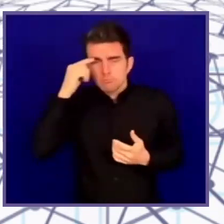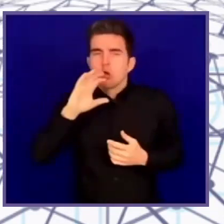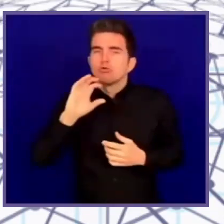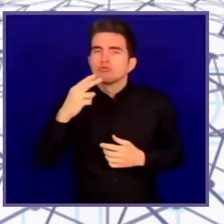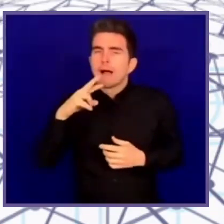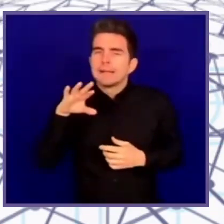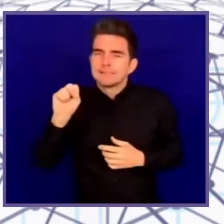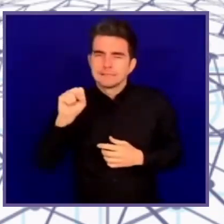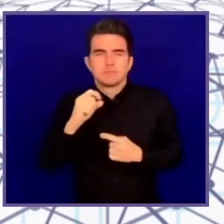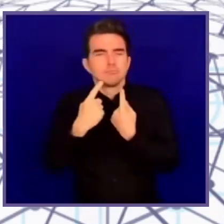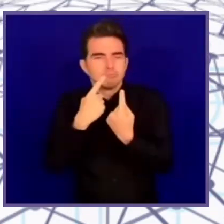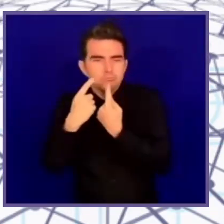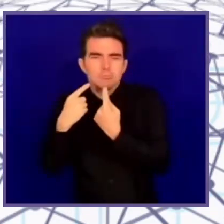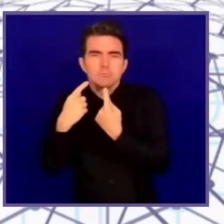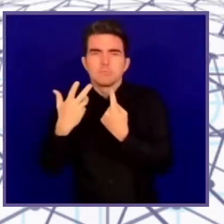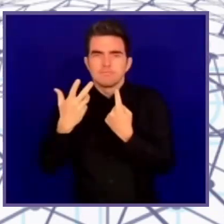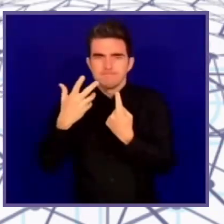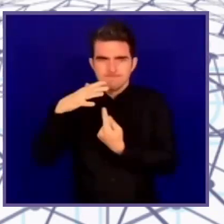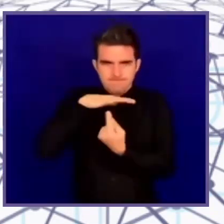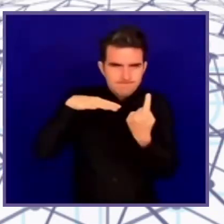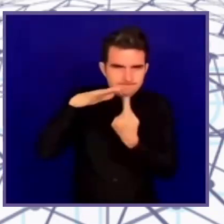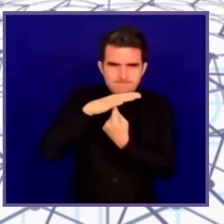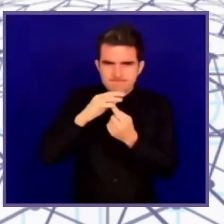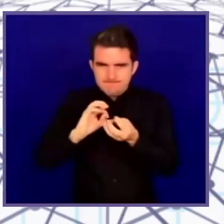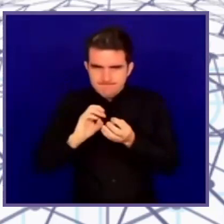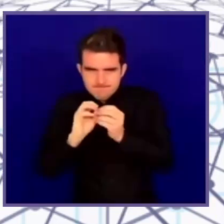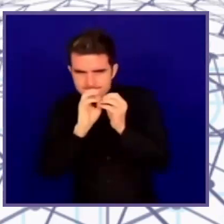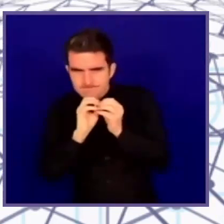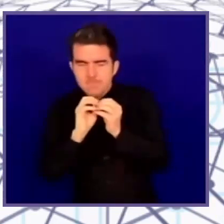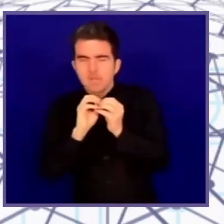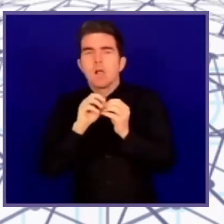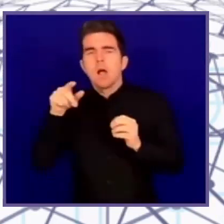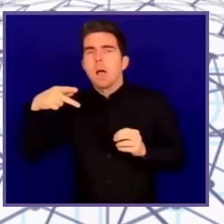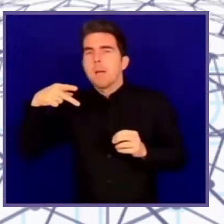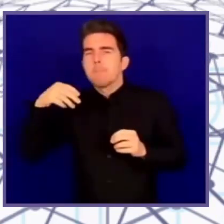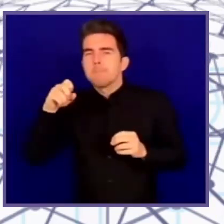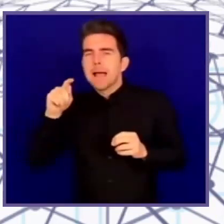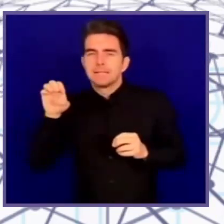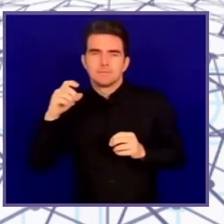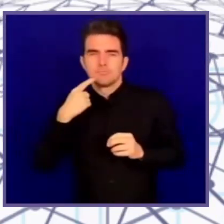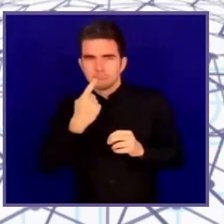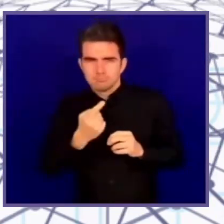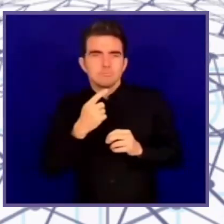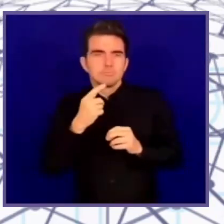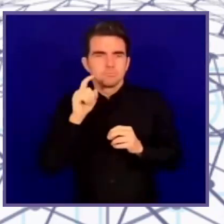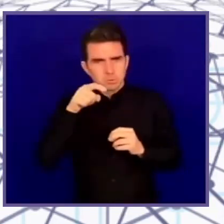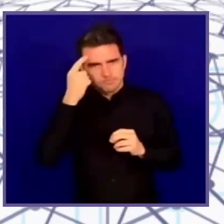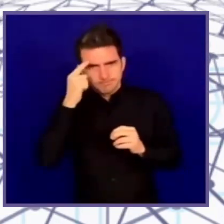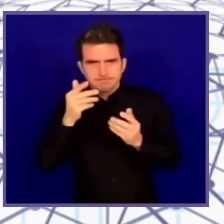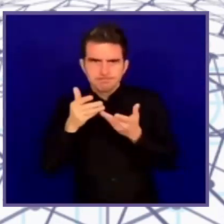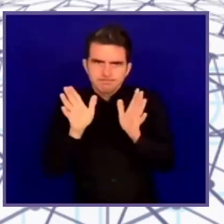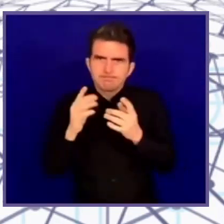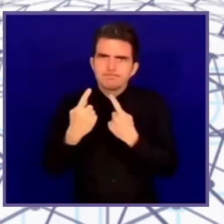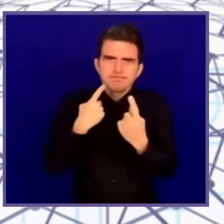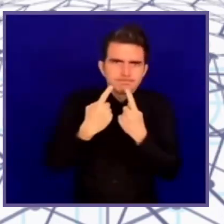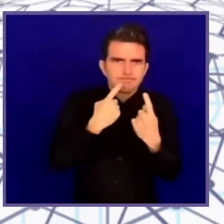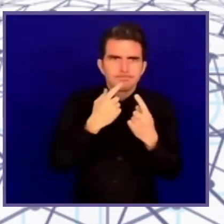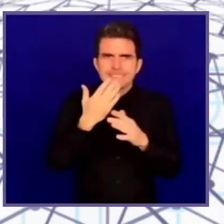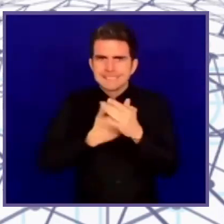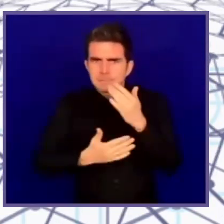the functional use of AT and Niall from koala mentioned that 80 users are at the centre of innovation and colour, and rightfully so.